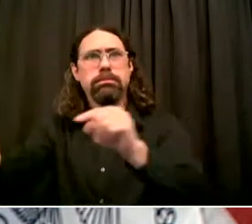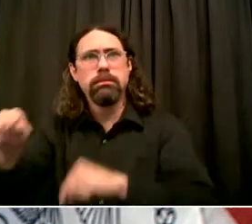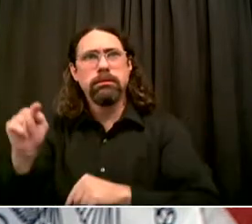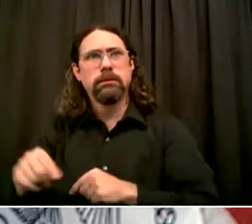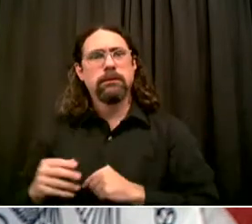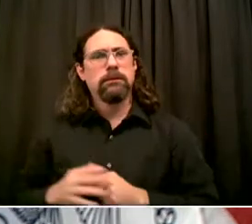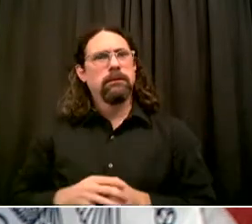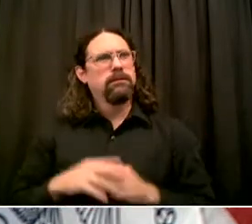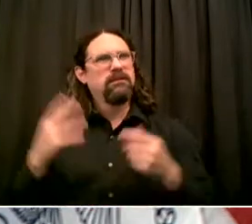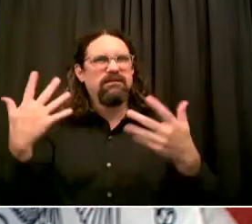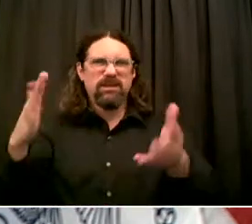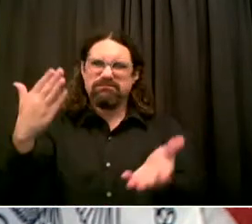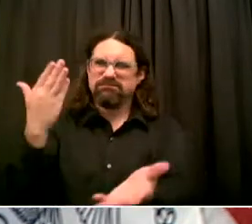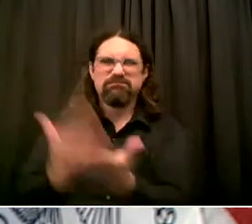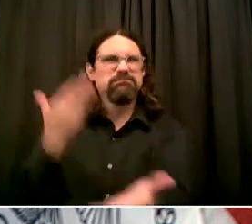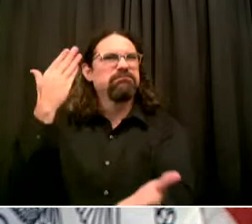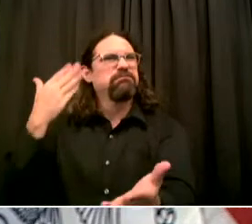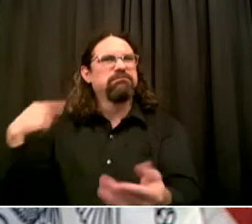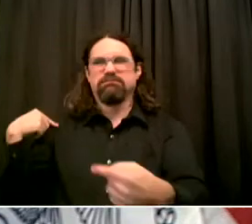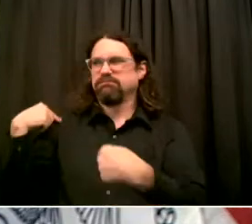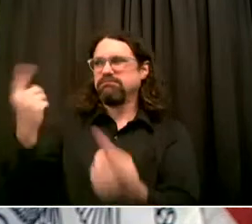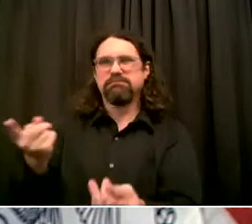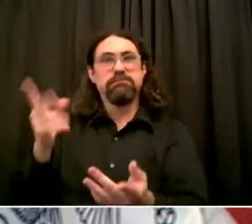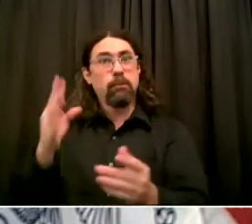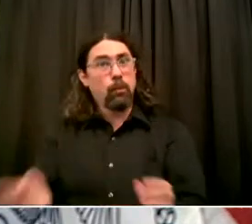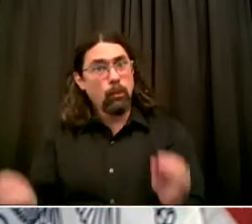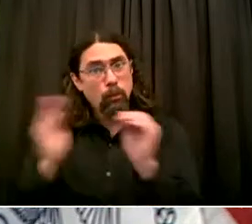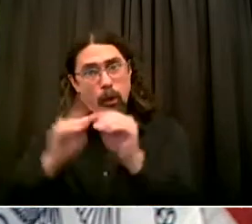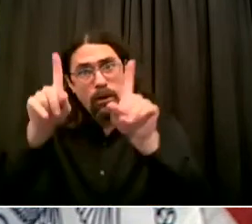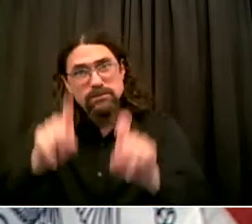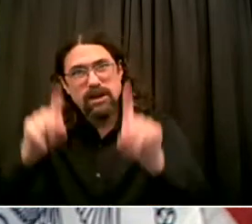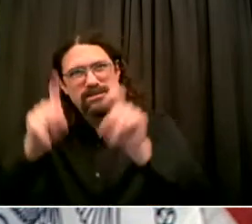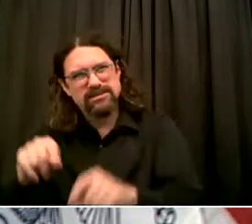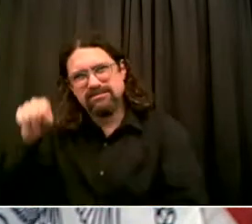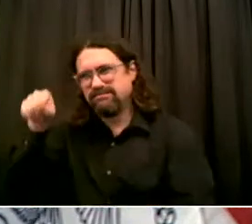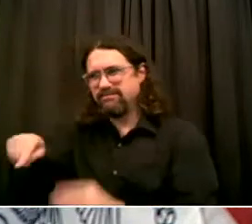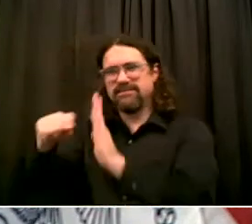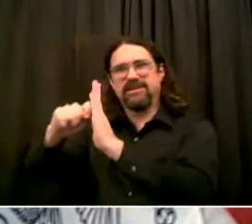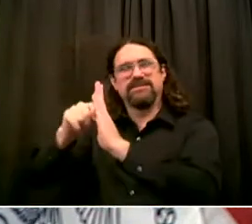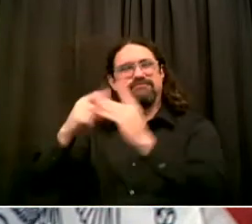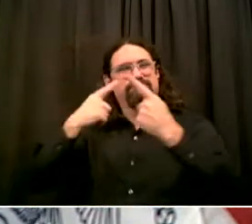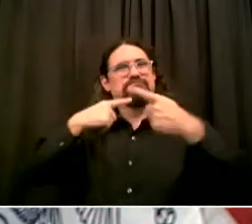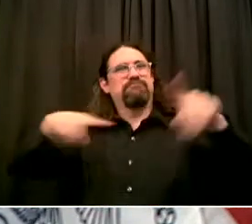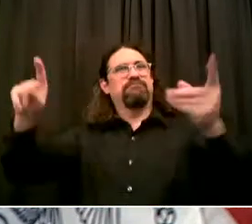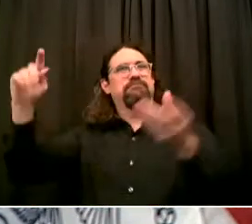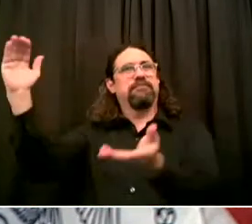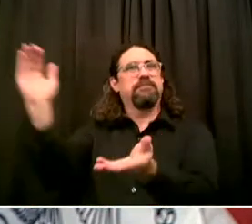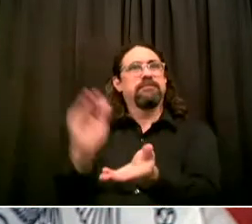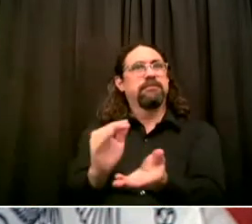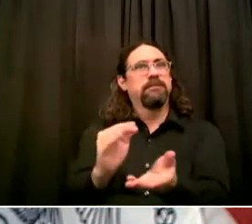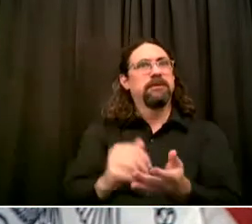ANAND RIGOROUS IN FIGHTING THIS DISEASE. THIS IS THE KIND OF THING THAT WOULD HELP US SO MUMUCH.